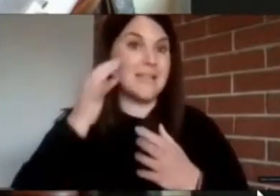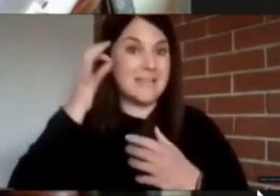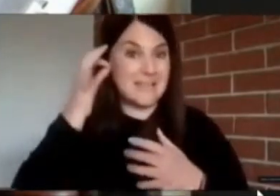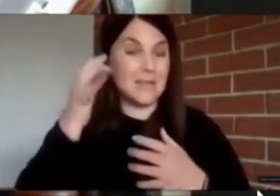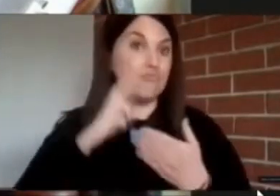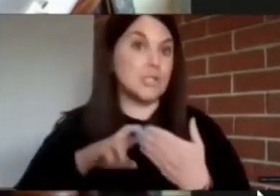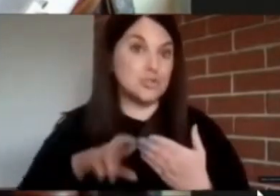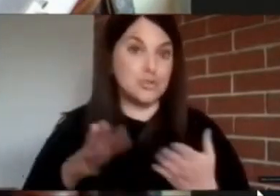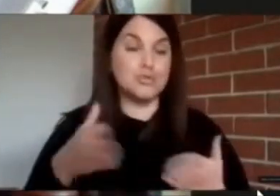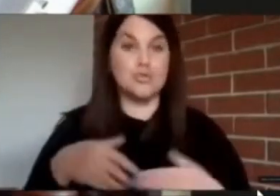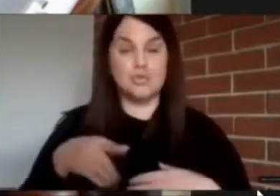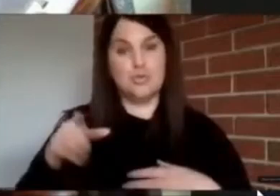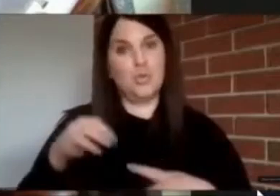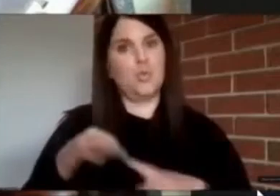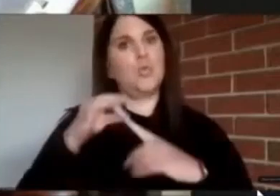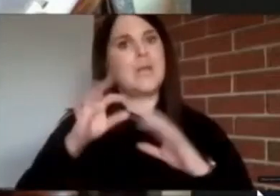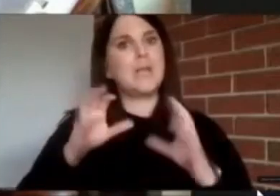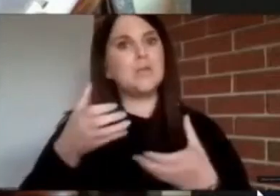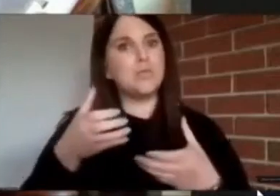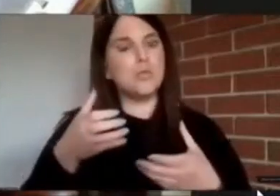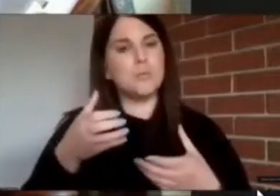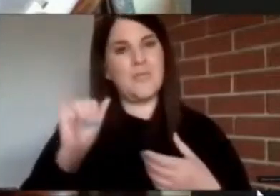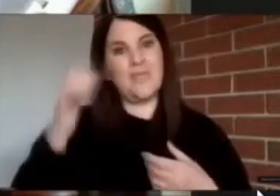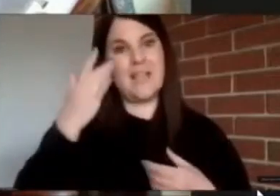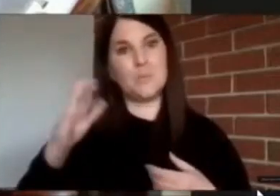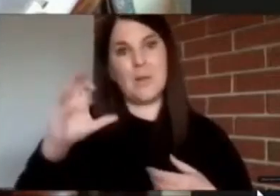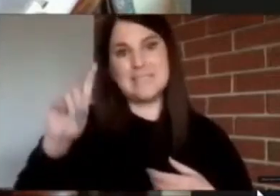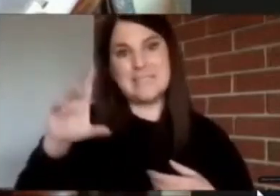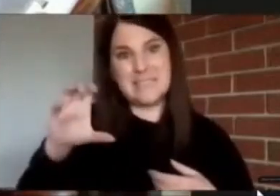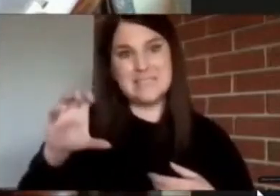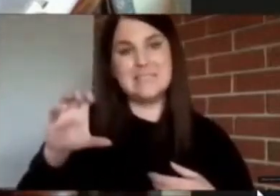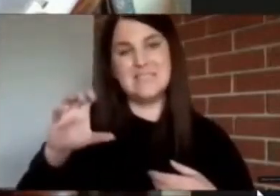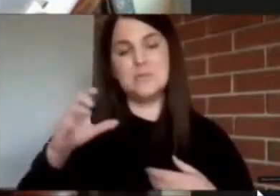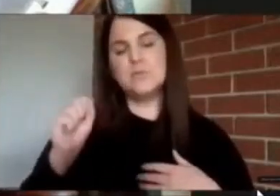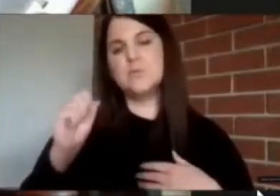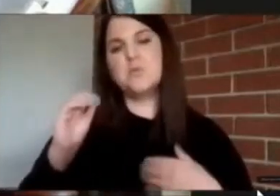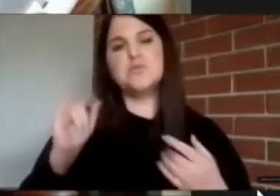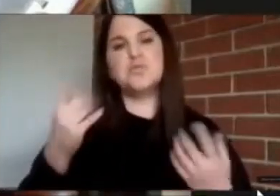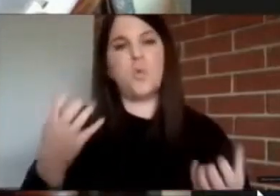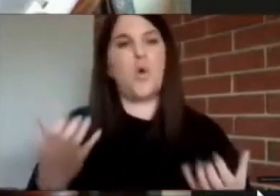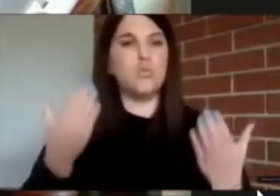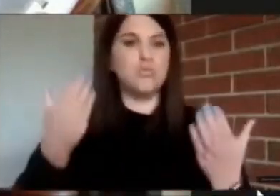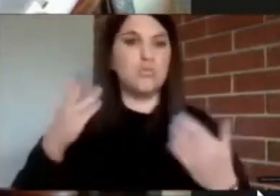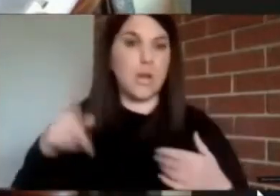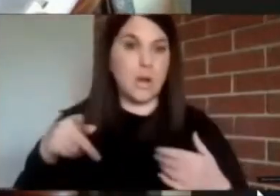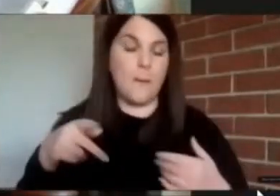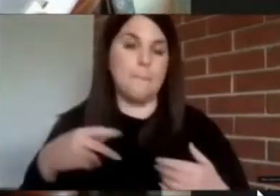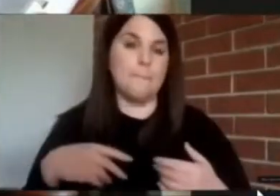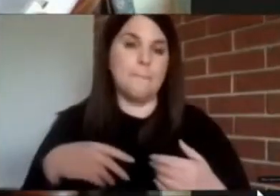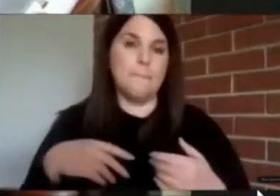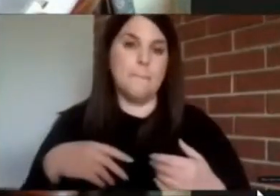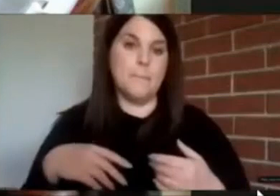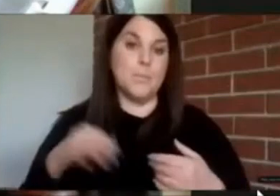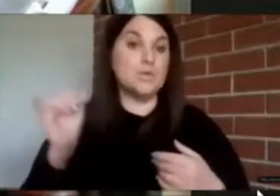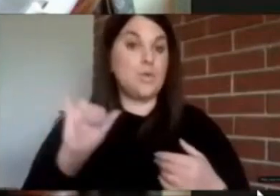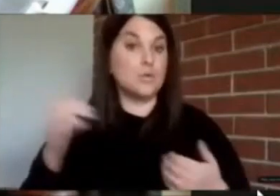unique group to enhance the recent CDC and in health service. So, I just wanted to bring that point that there are -- there's also good data being